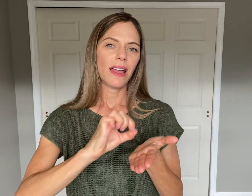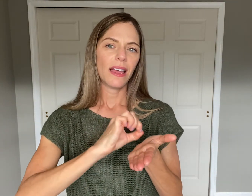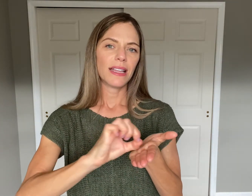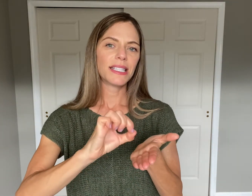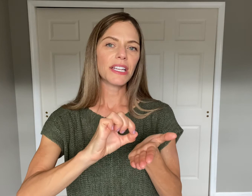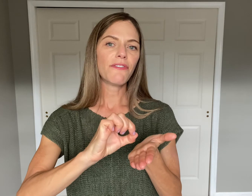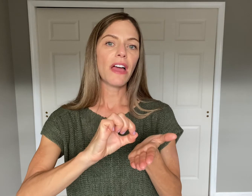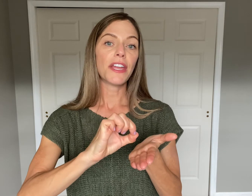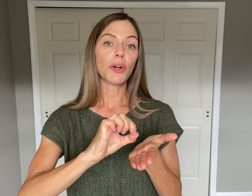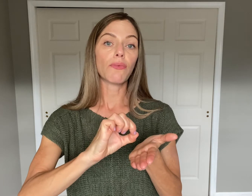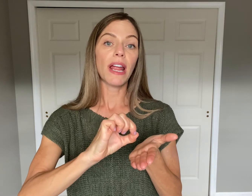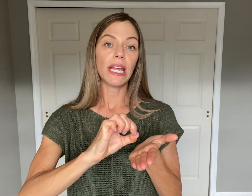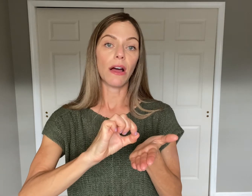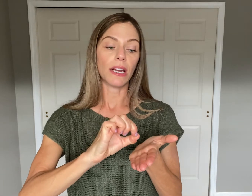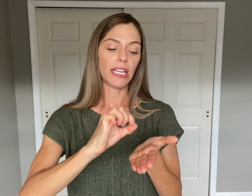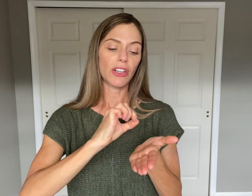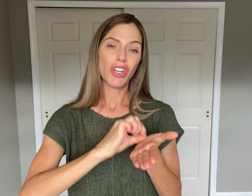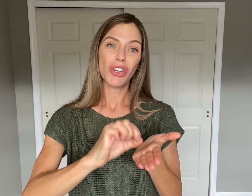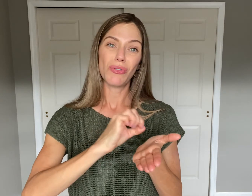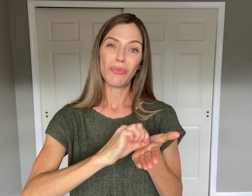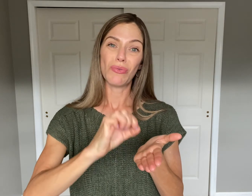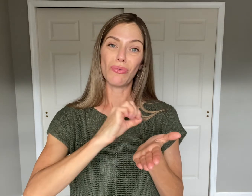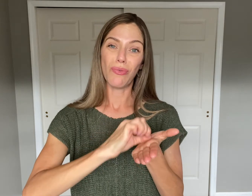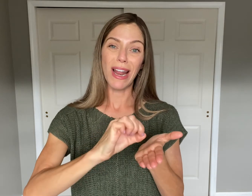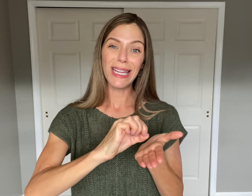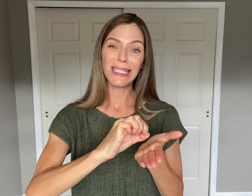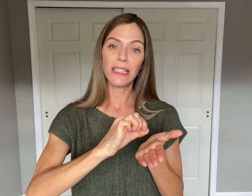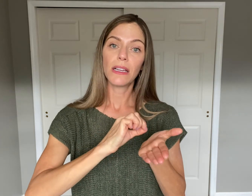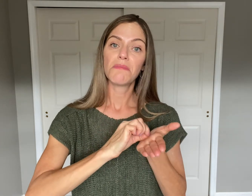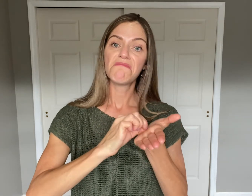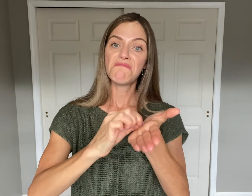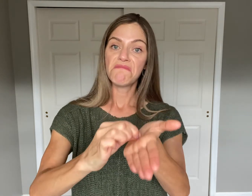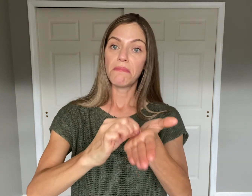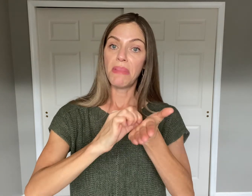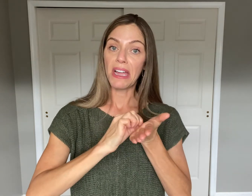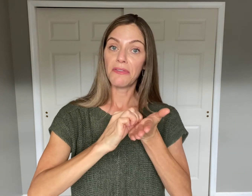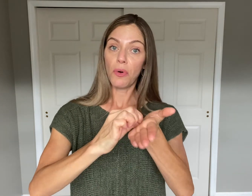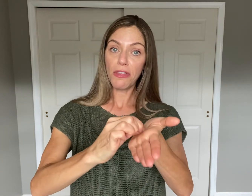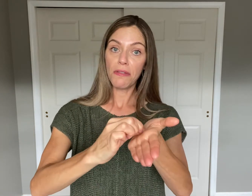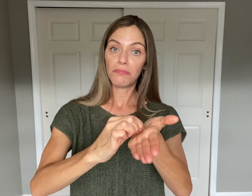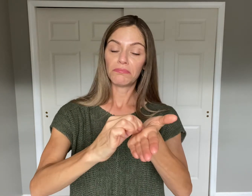and signify that you're writing on it. "Write?" "Back and forth?"